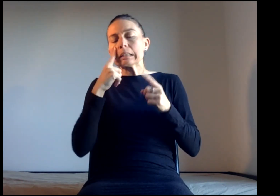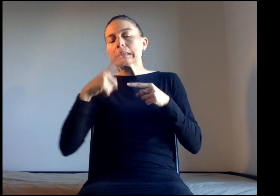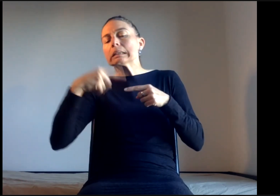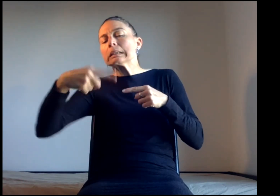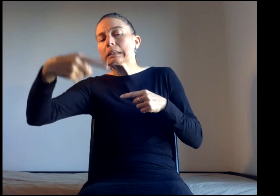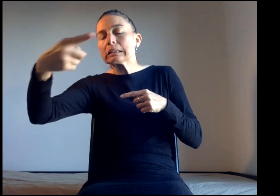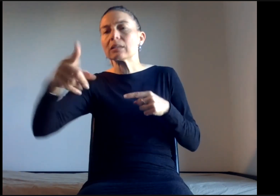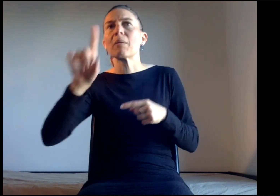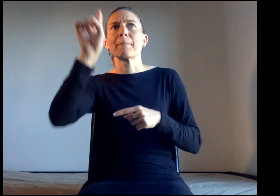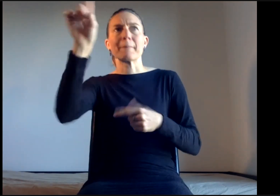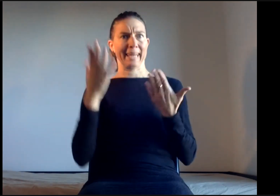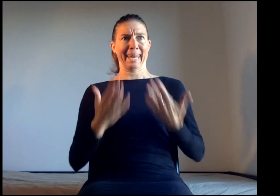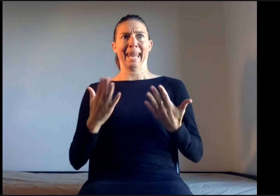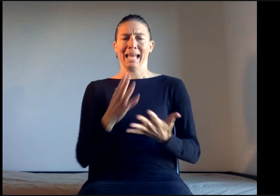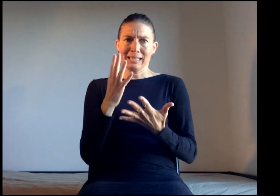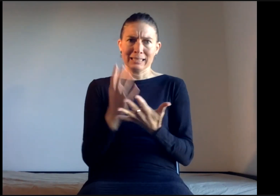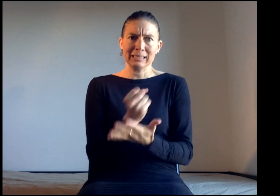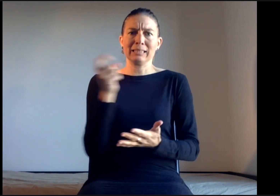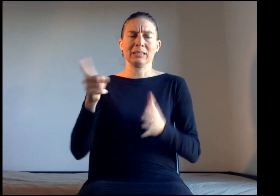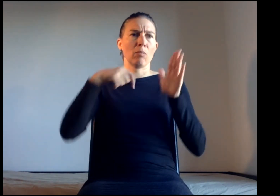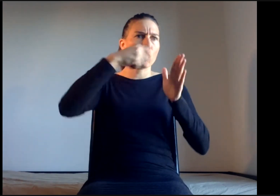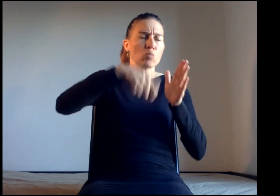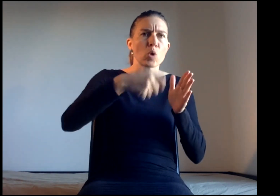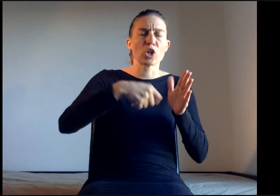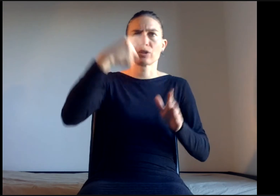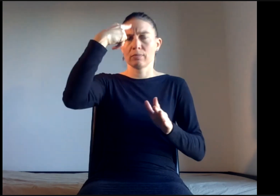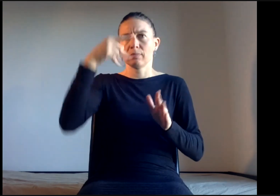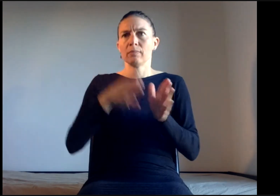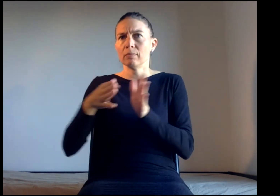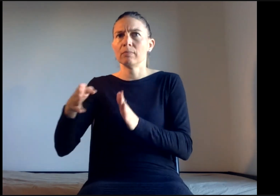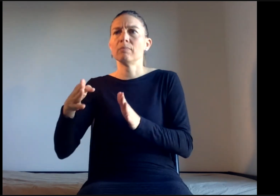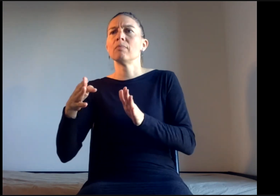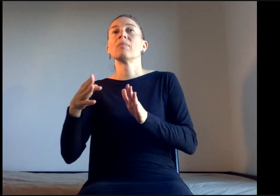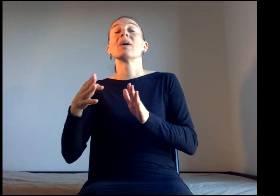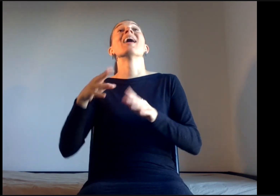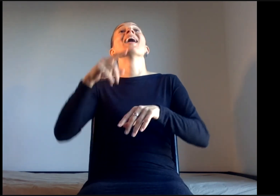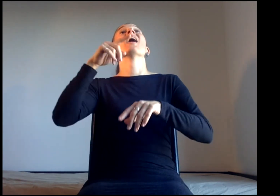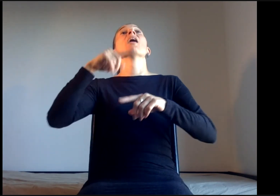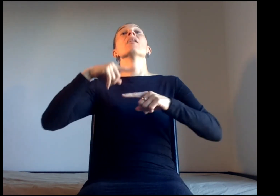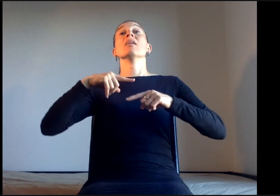to benefits persons with disabilities as the confinement is still in effect.